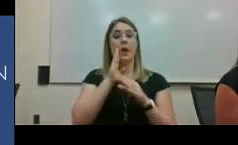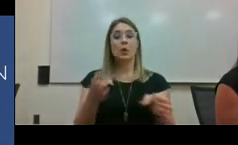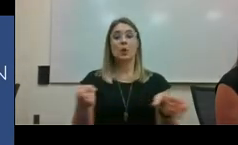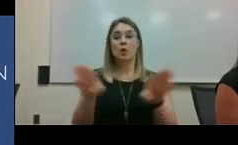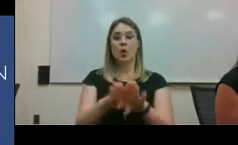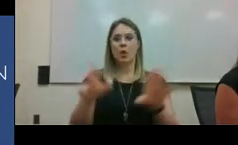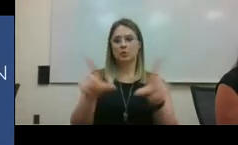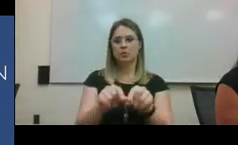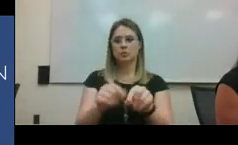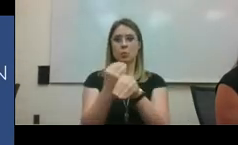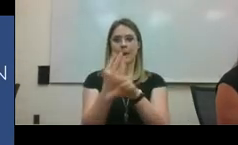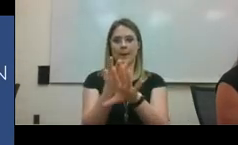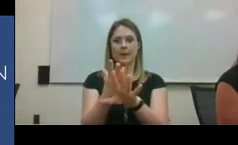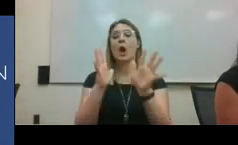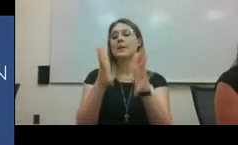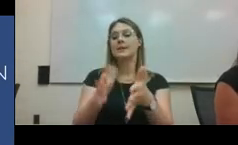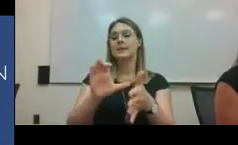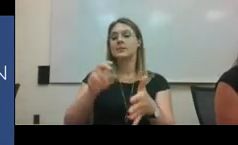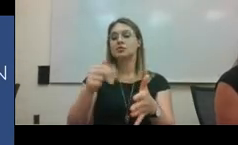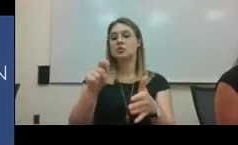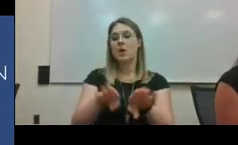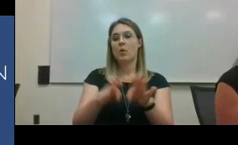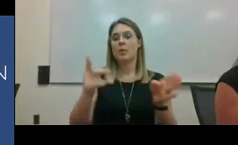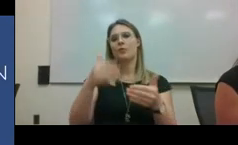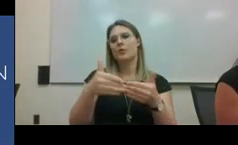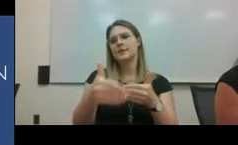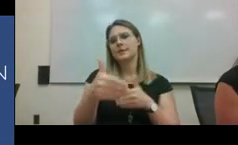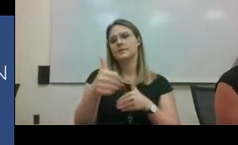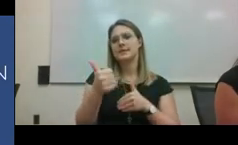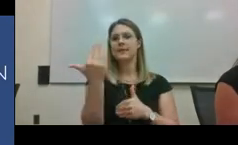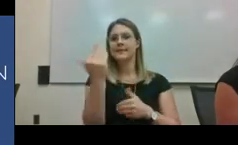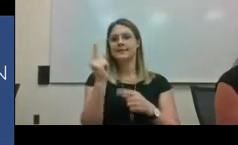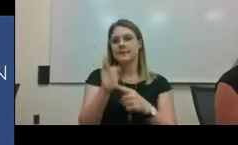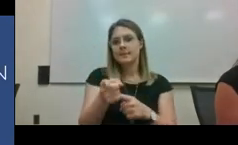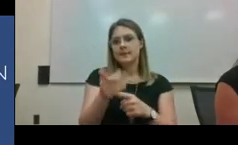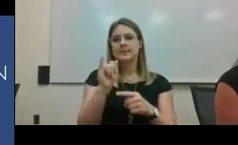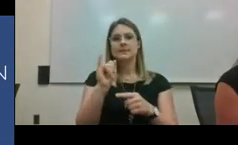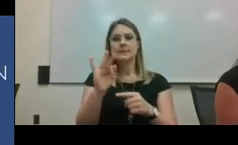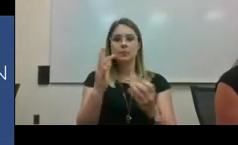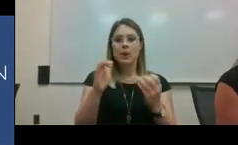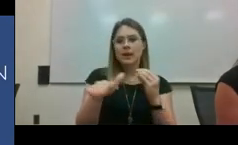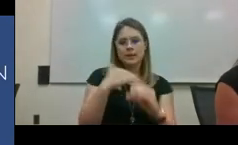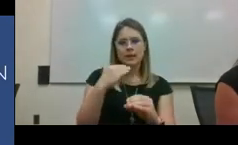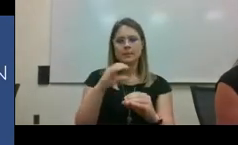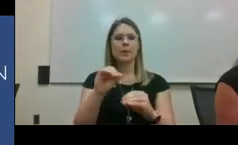but I'll leave the chat open for the next 10 minutes. 15 minutes if people want to send through their email or send through any questions,